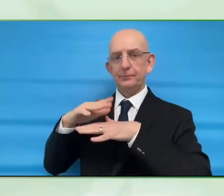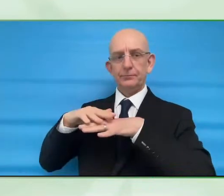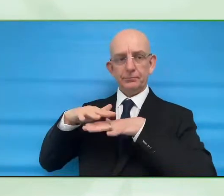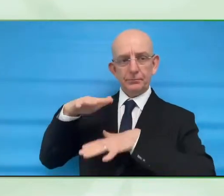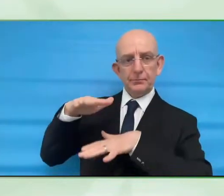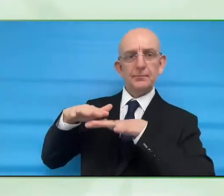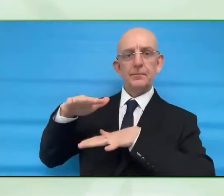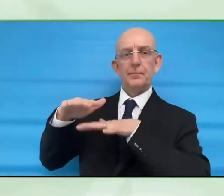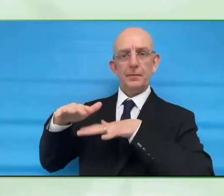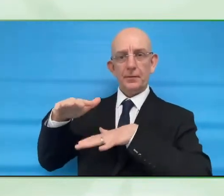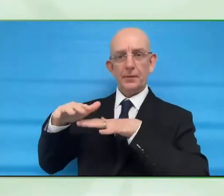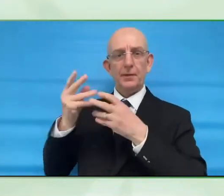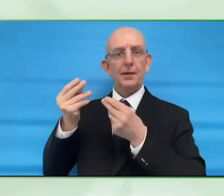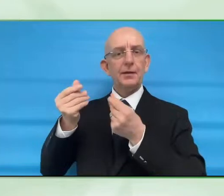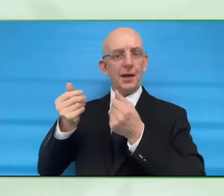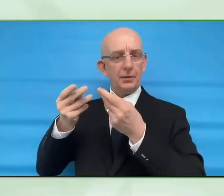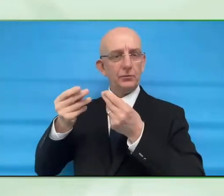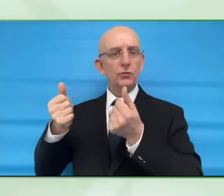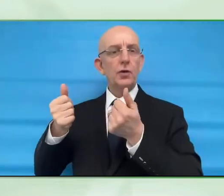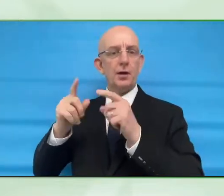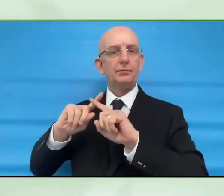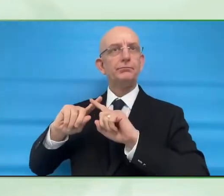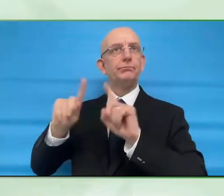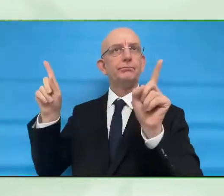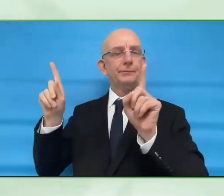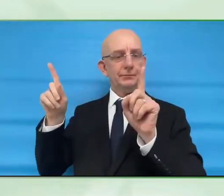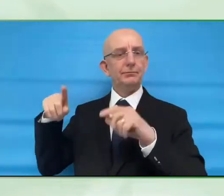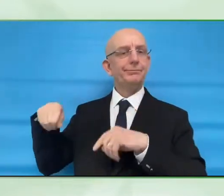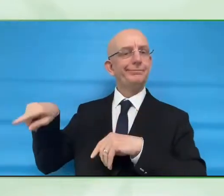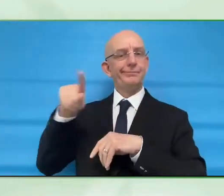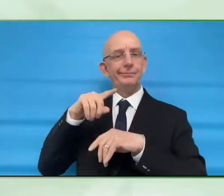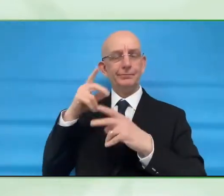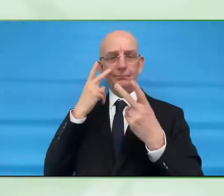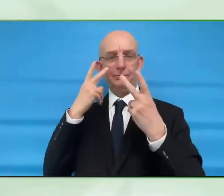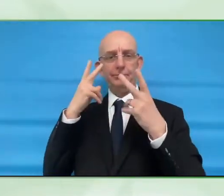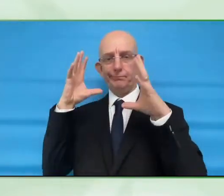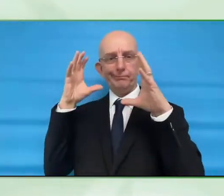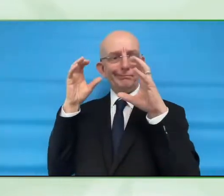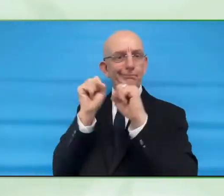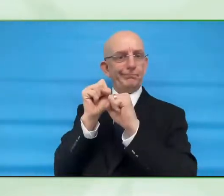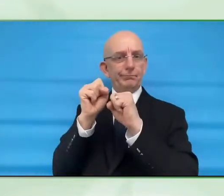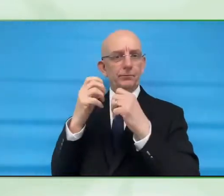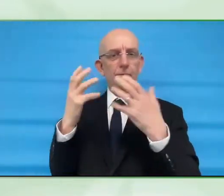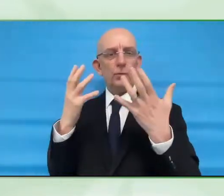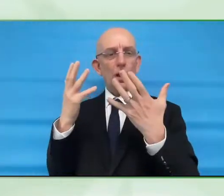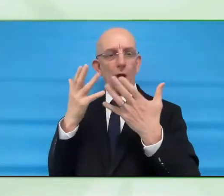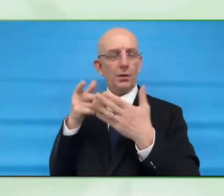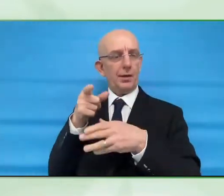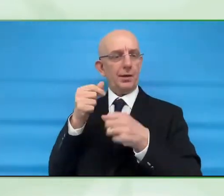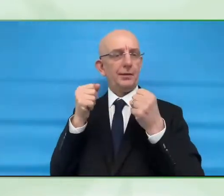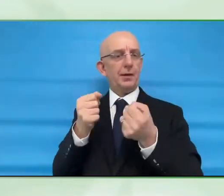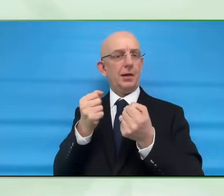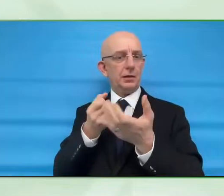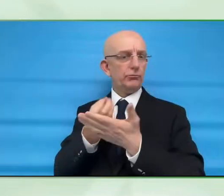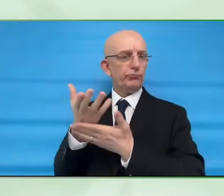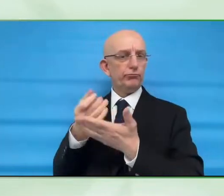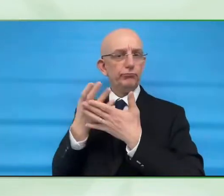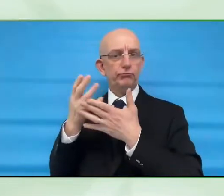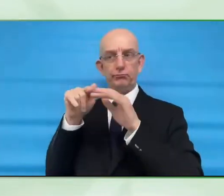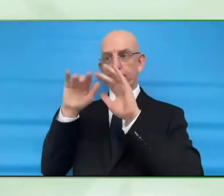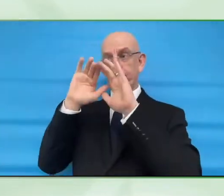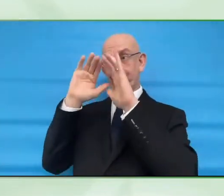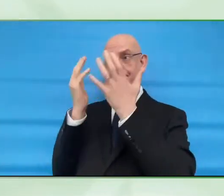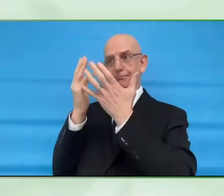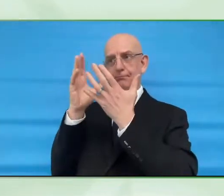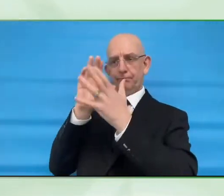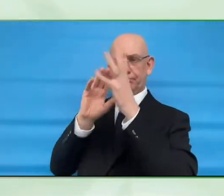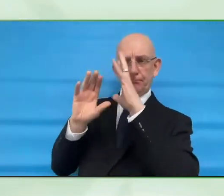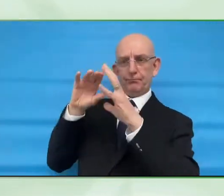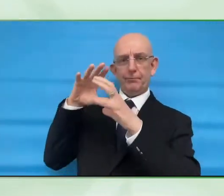Different textures to represent the different just, for example Pluto, these